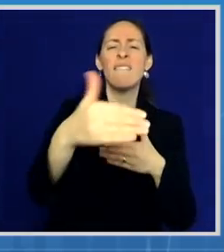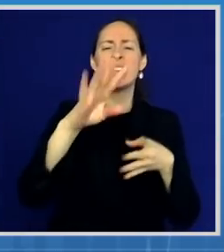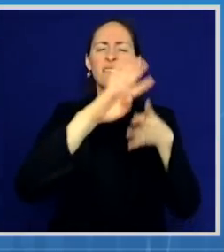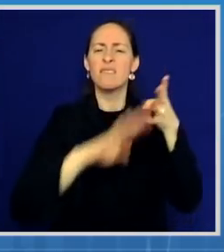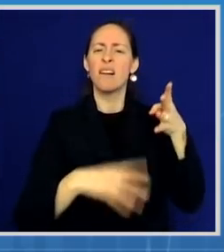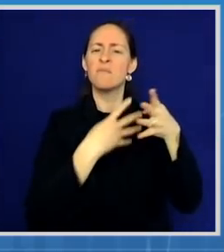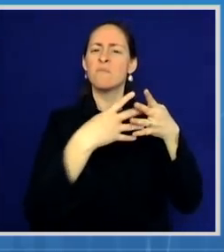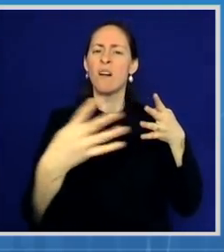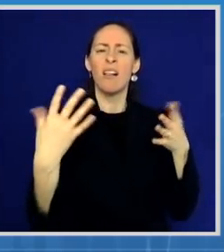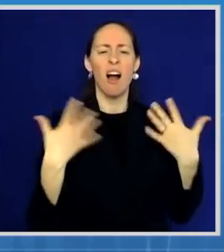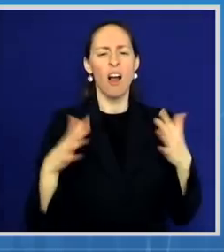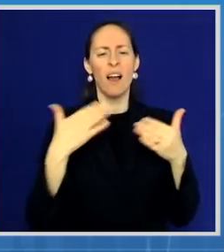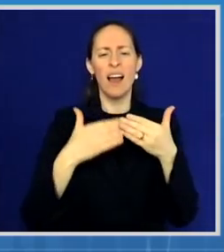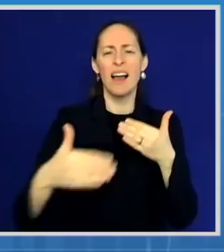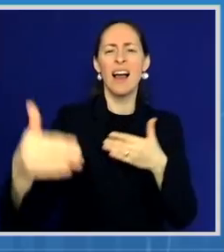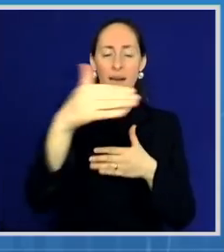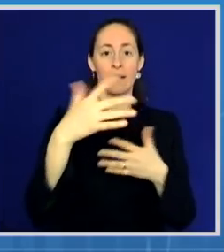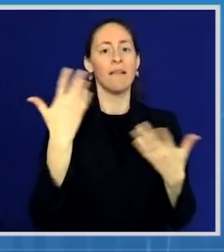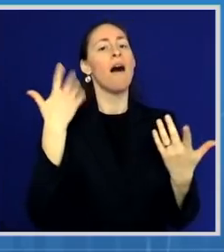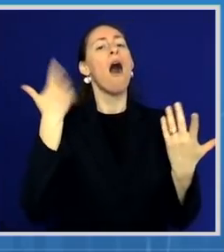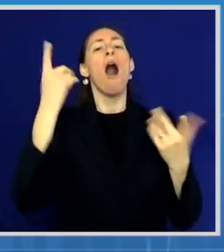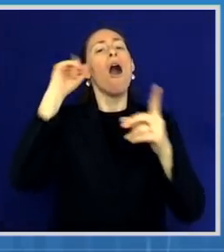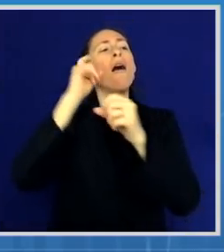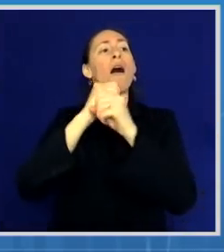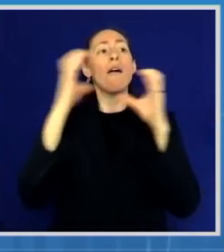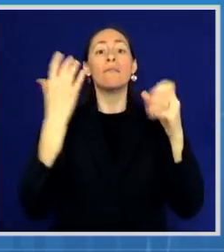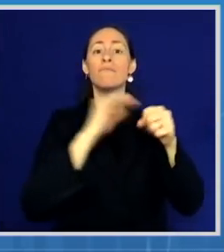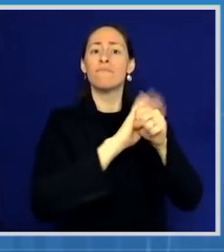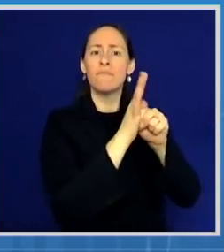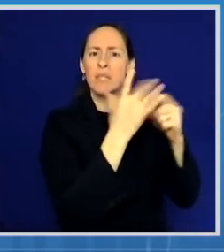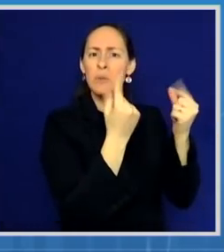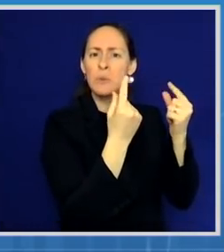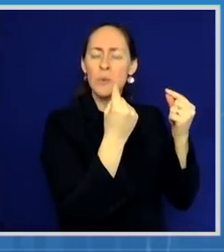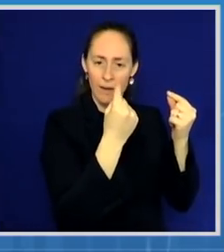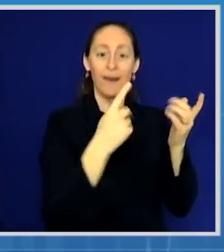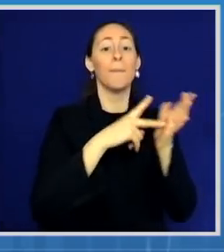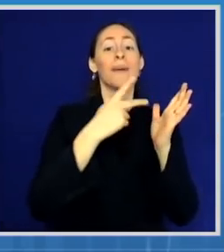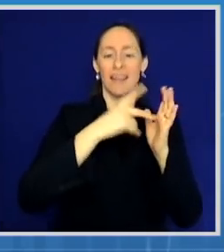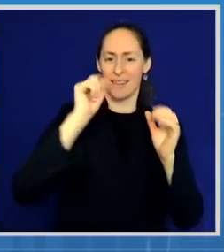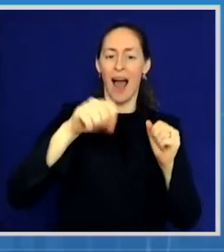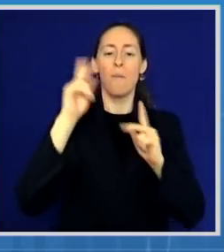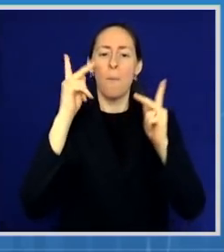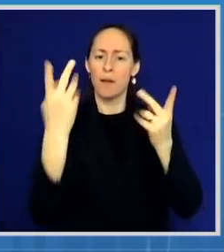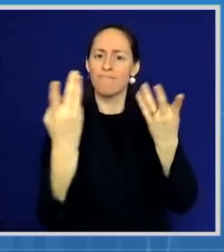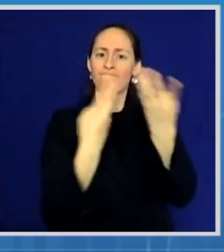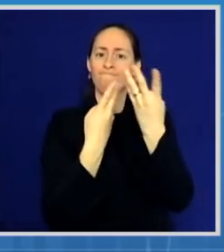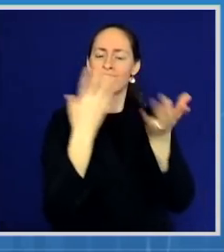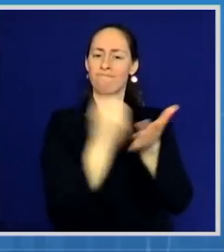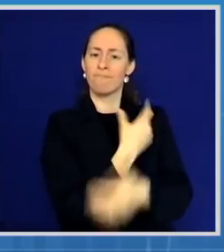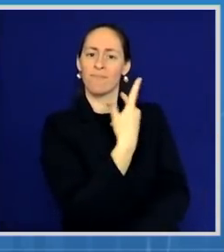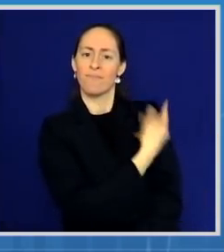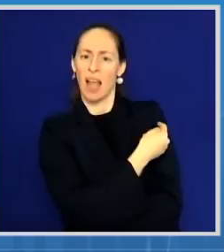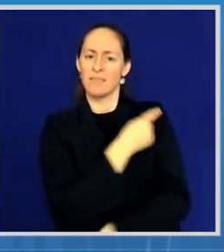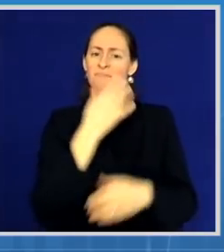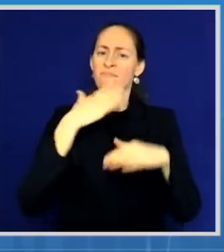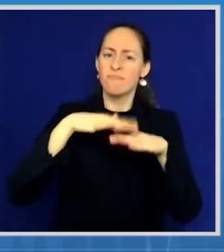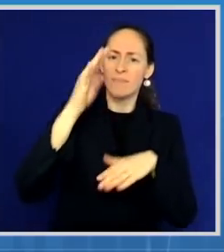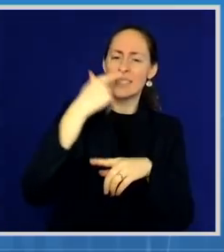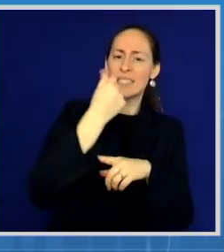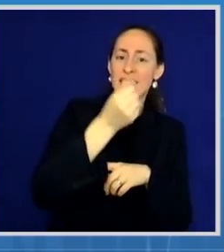Everyone 16 and over is eligible. And with 90 percent of Americans living within five miles of a vaccination site,